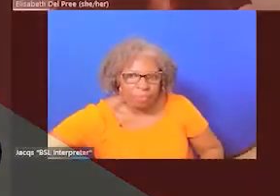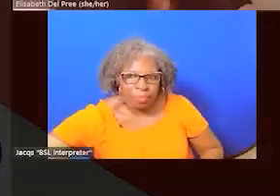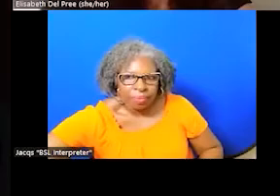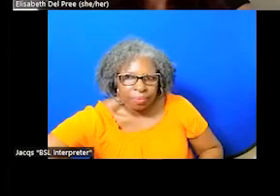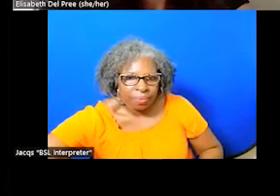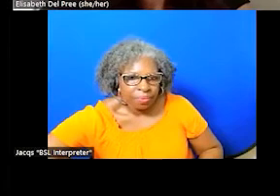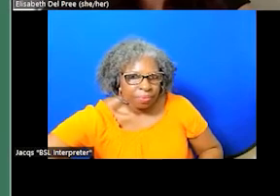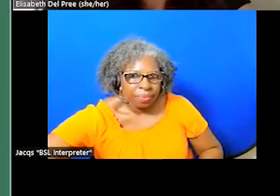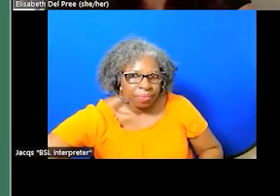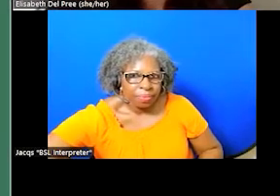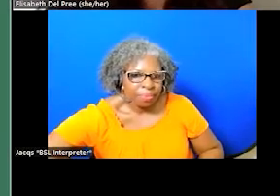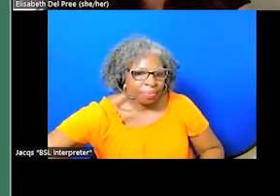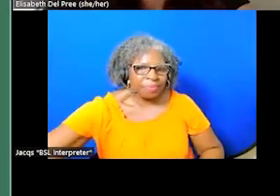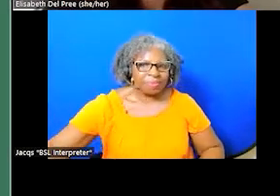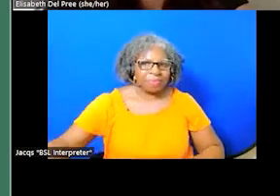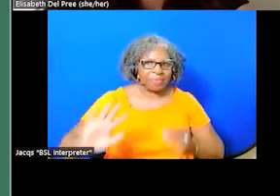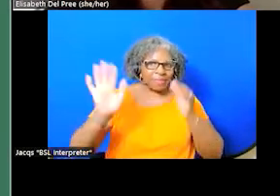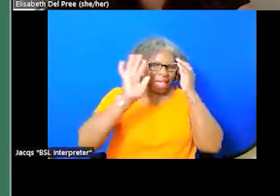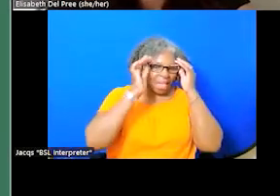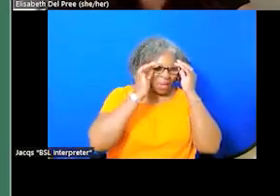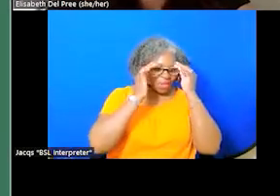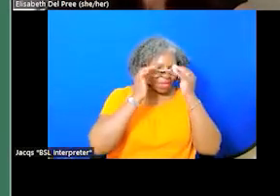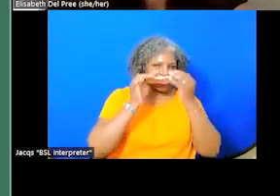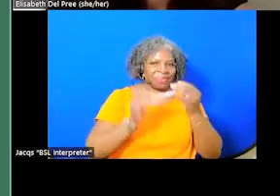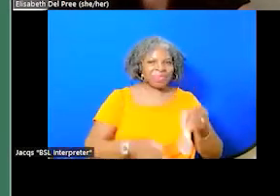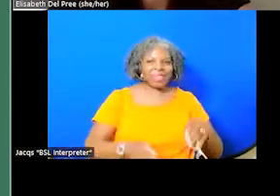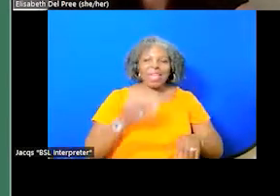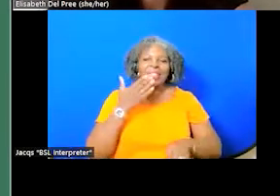Hello, hi, and thank you everyone for coming here today.